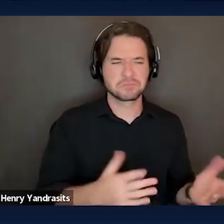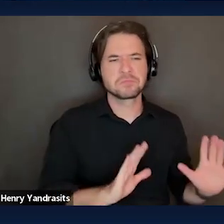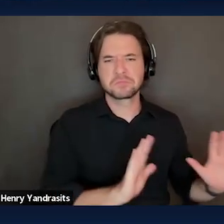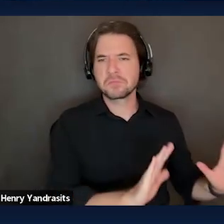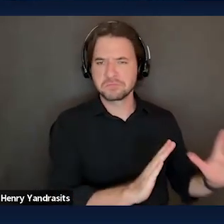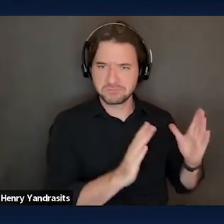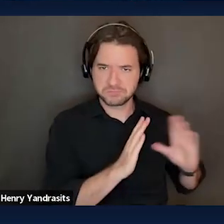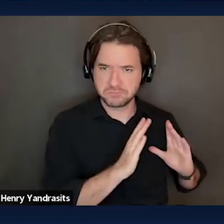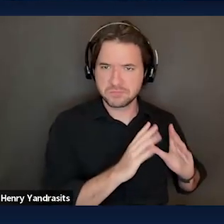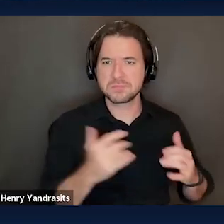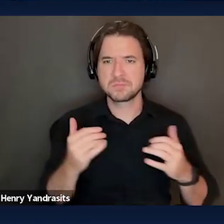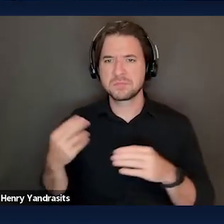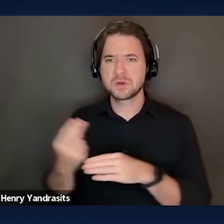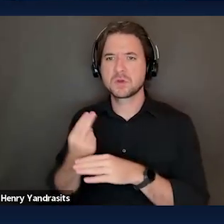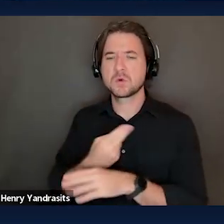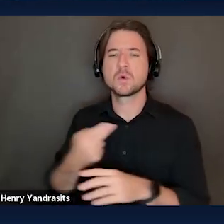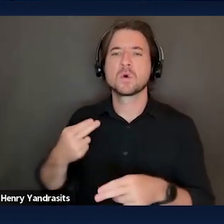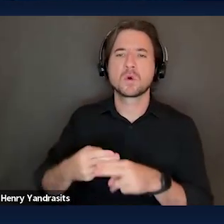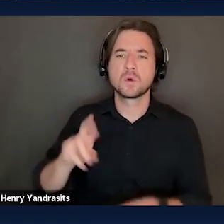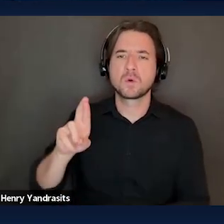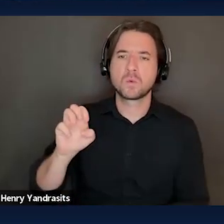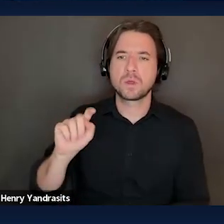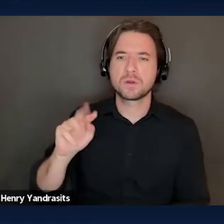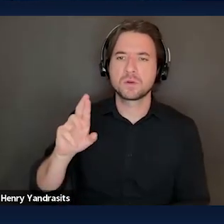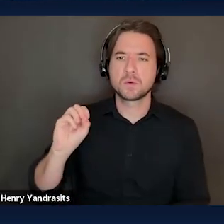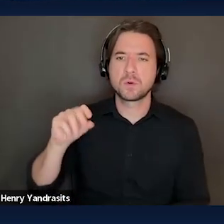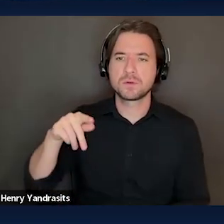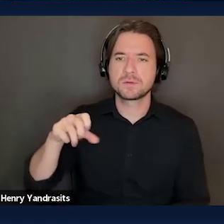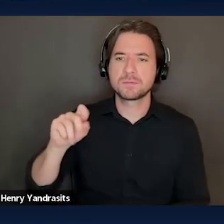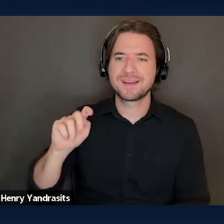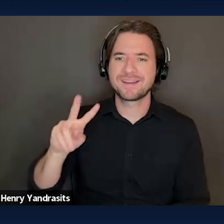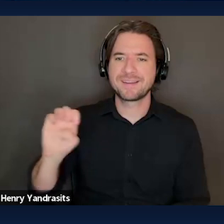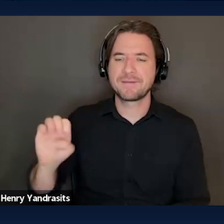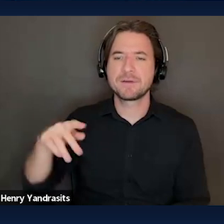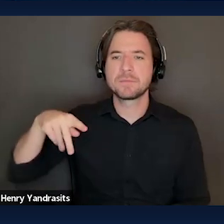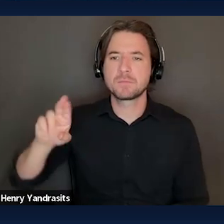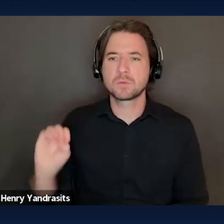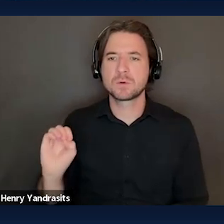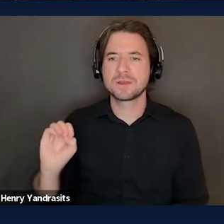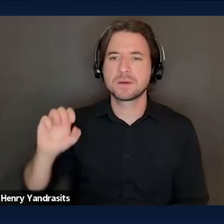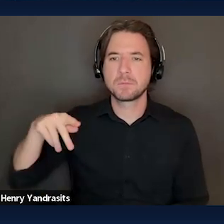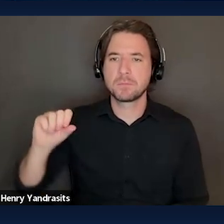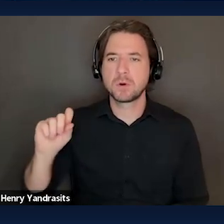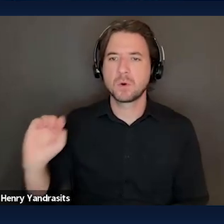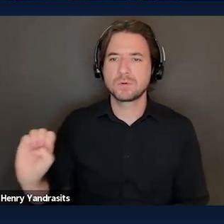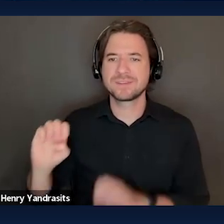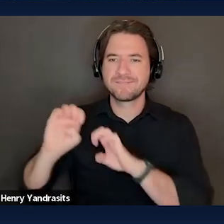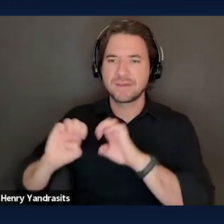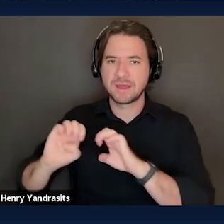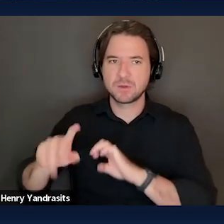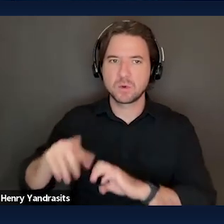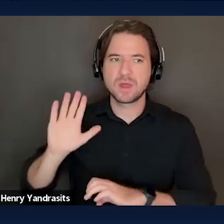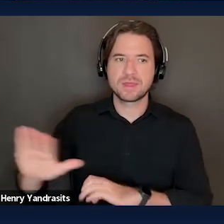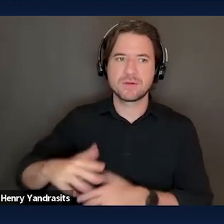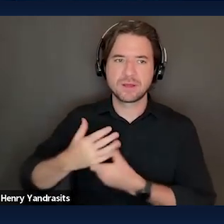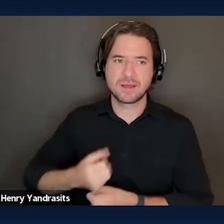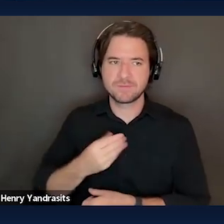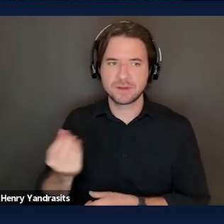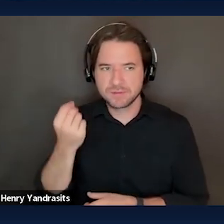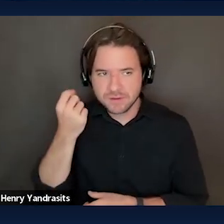Um, to use in what is known as a retrospective pre-post valuation for their confidence and understanding. And so, with this type of a survey design.